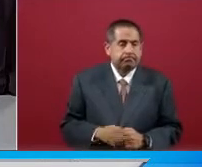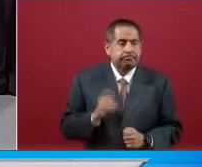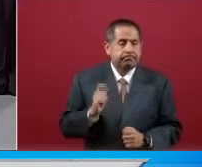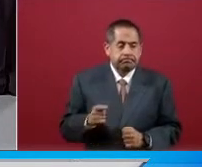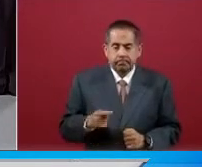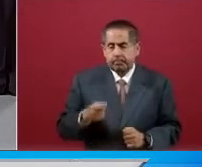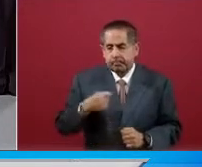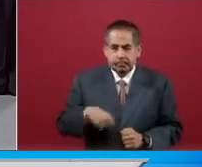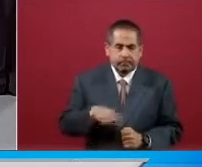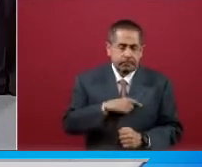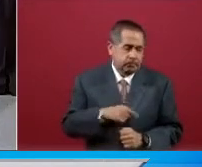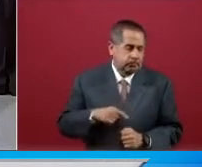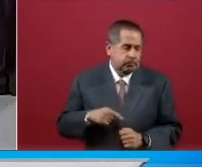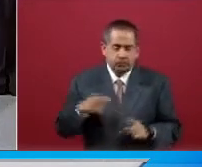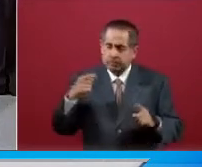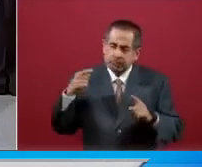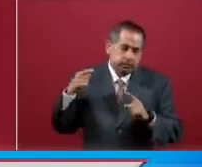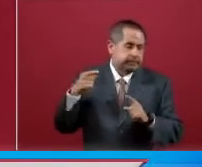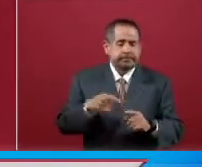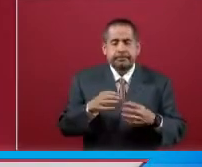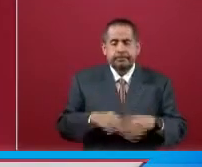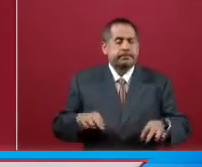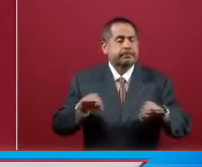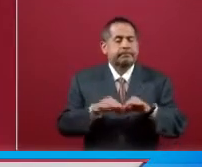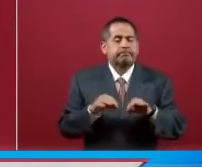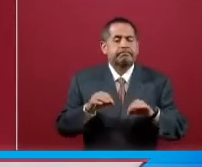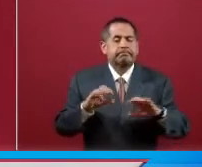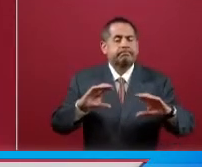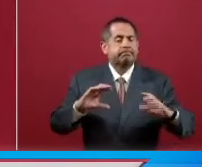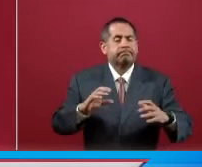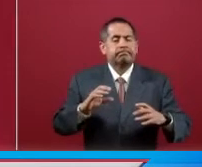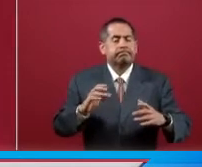that refer the patterns of social behavior that allows us to live collectively